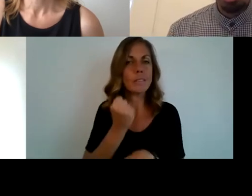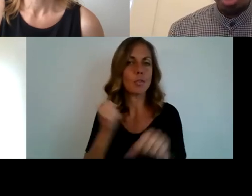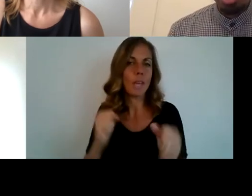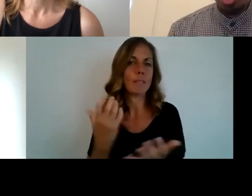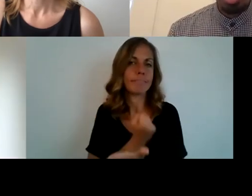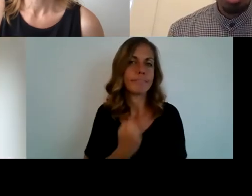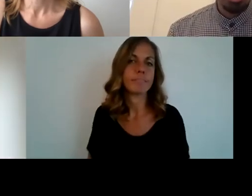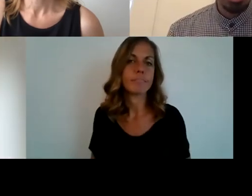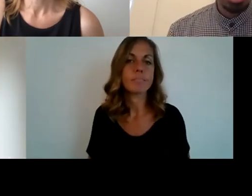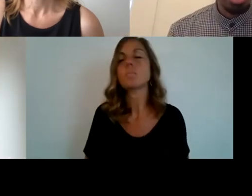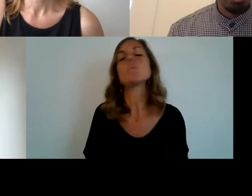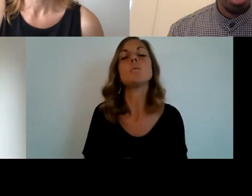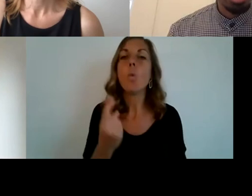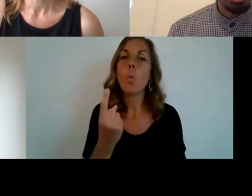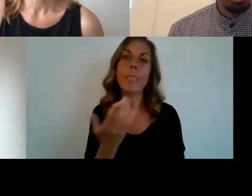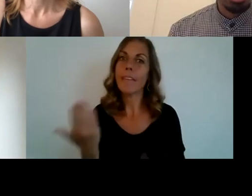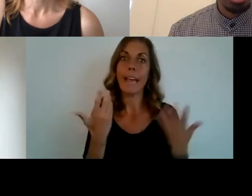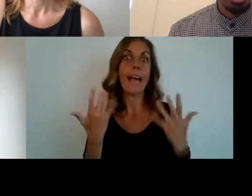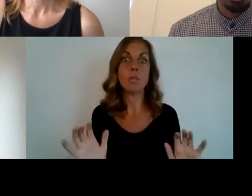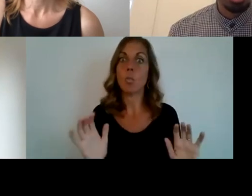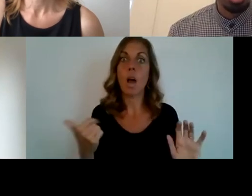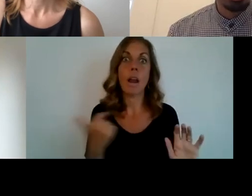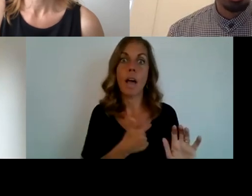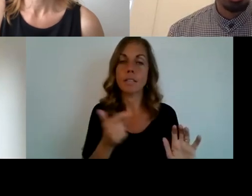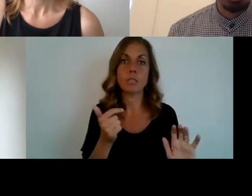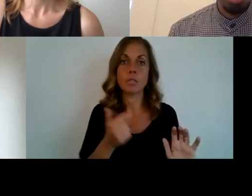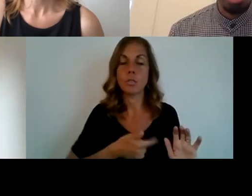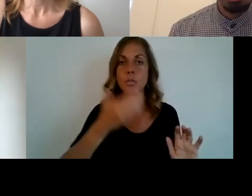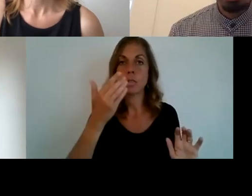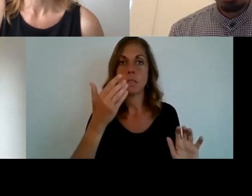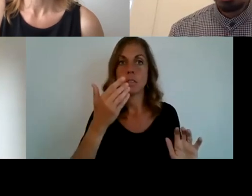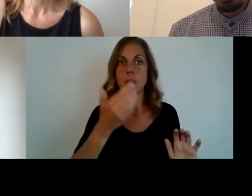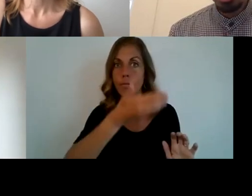thing I don't want us to lose sight of in this kind of new adjusted distributed model,